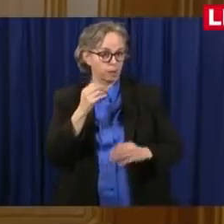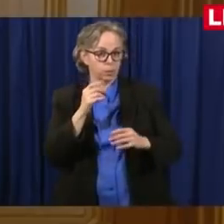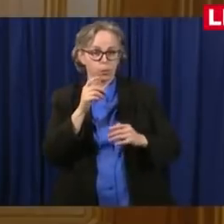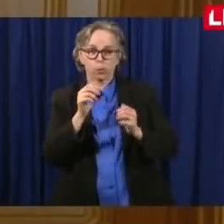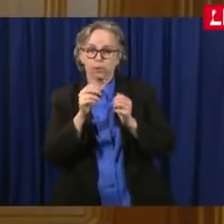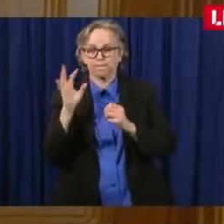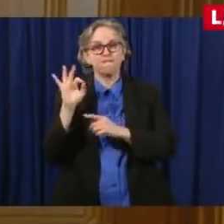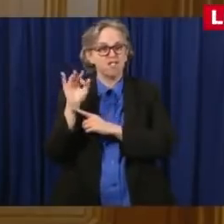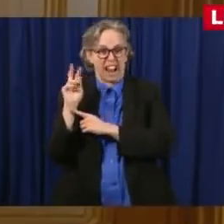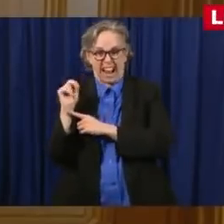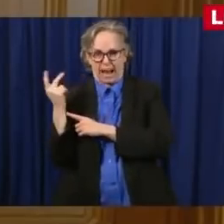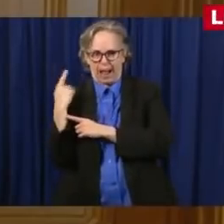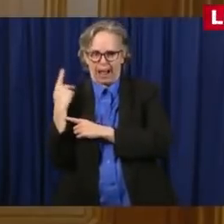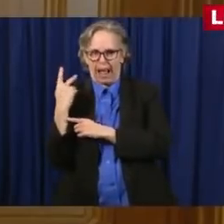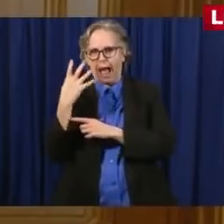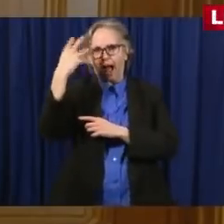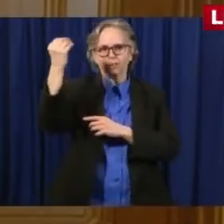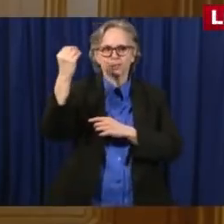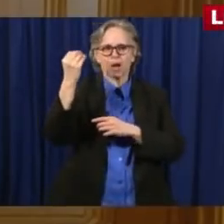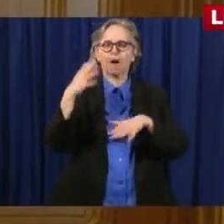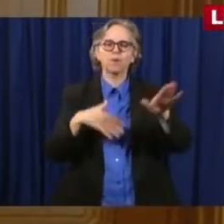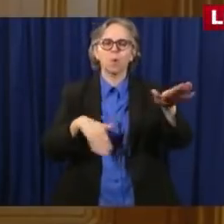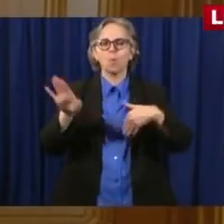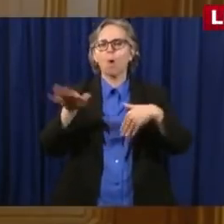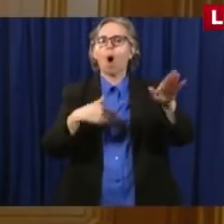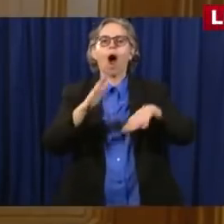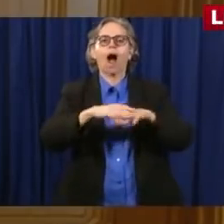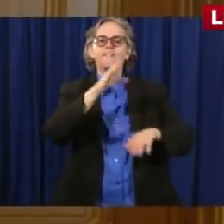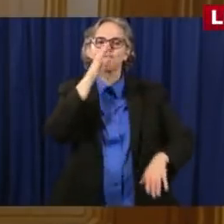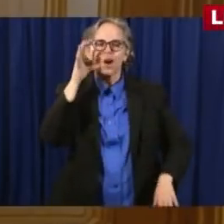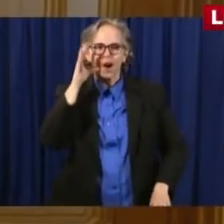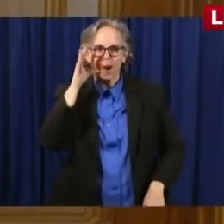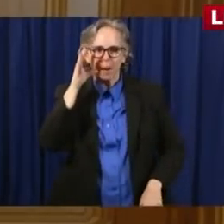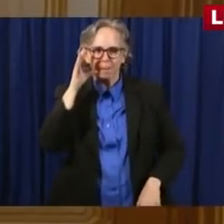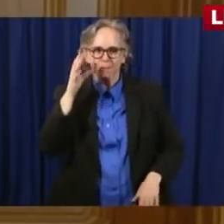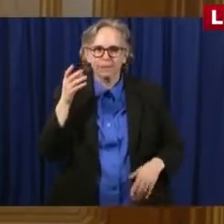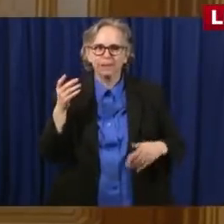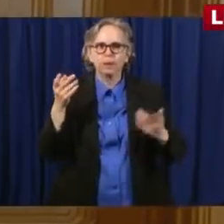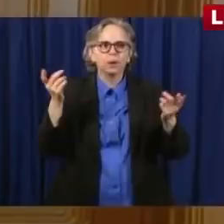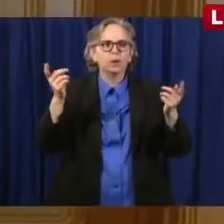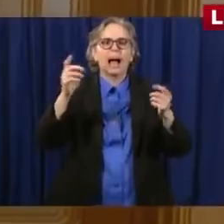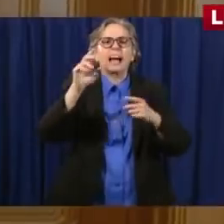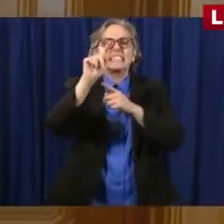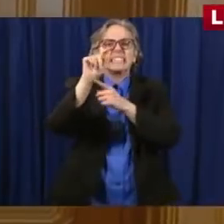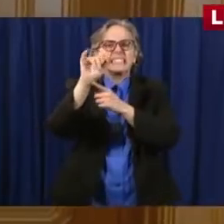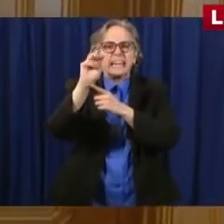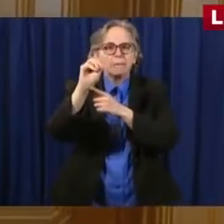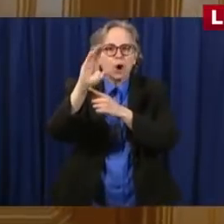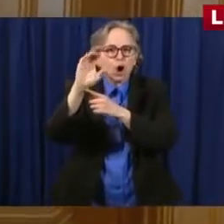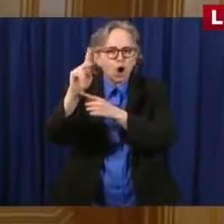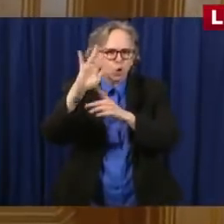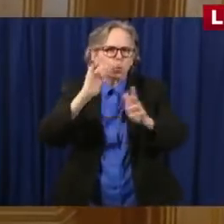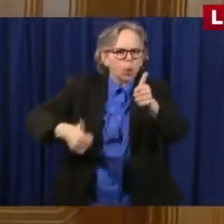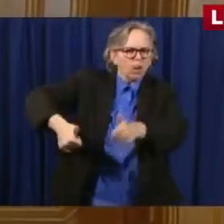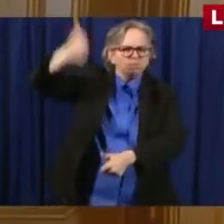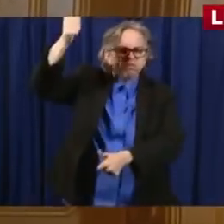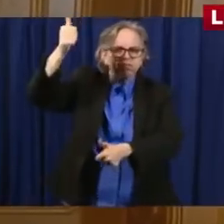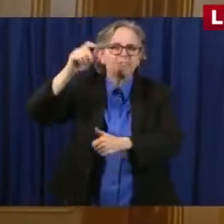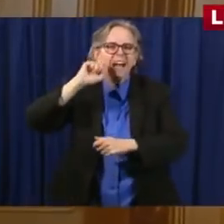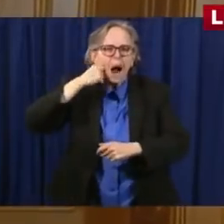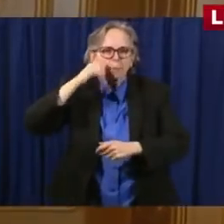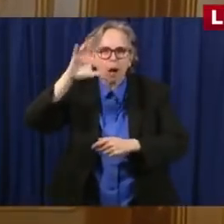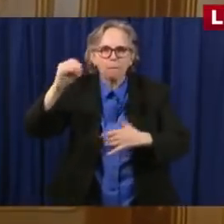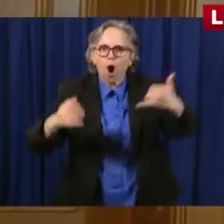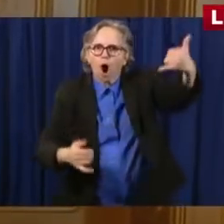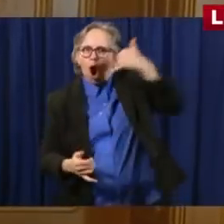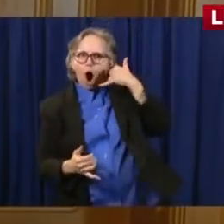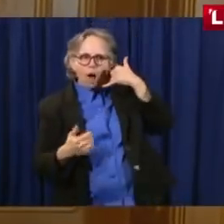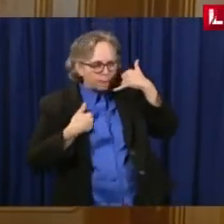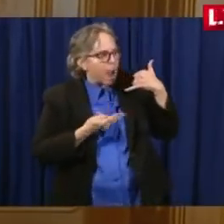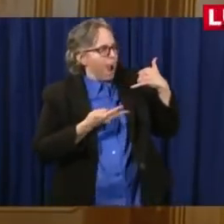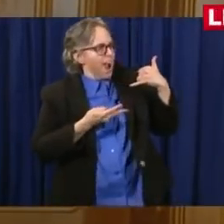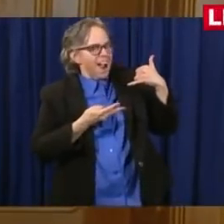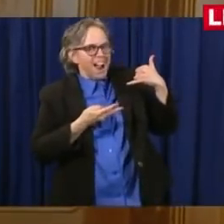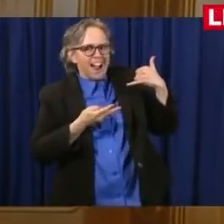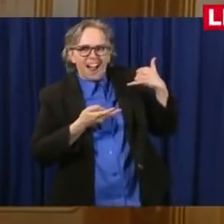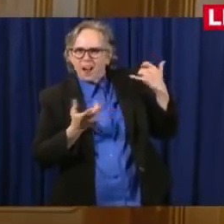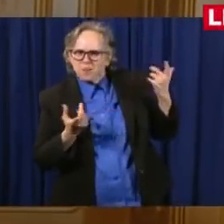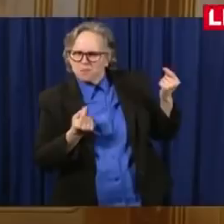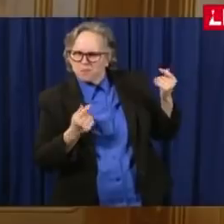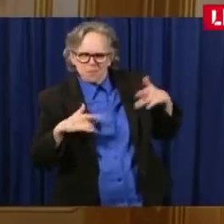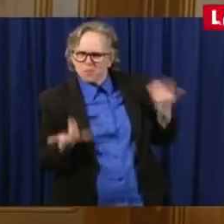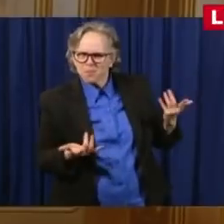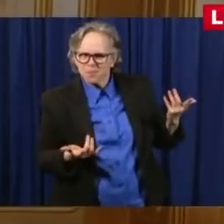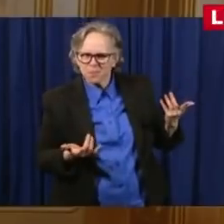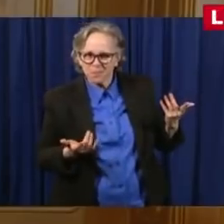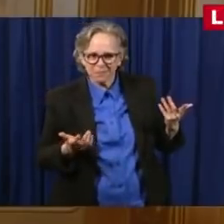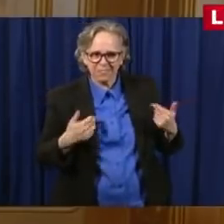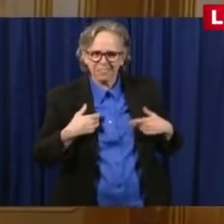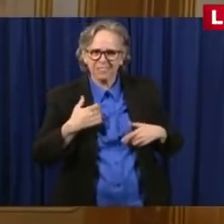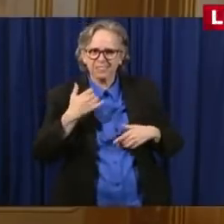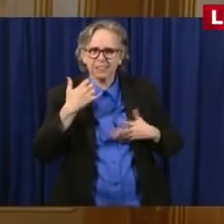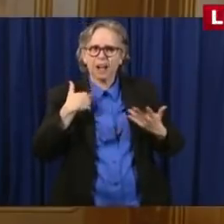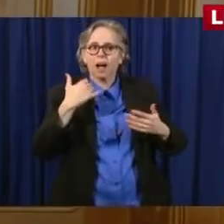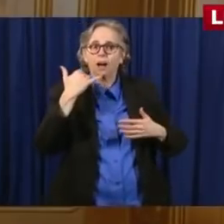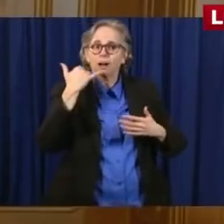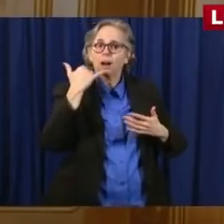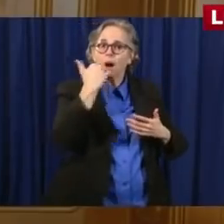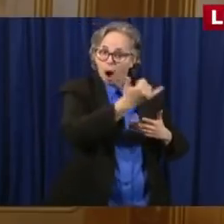I WAS ON THE PHONE LAST NIGHT WHEN FRAN AND I WERE TAKING A WALK ON OUR FARM WITH TIM COOK, CEO OF APPLE.